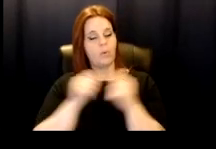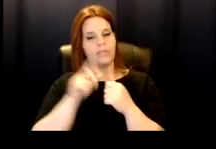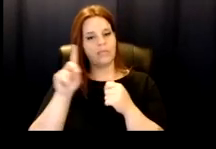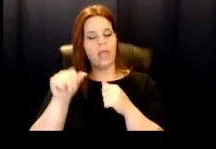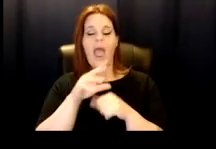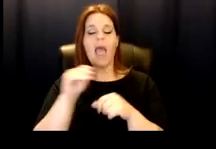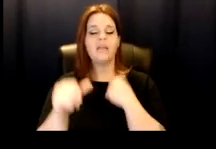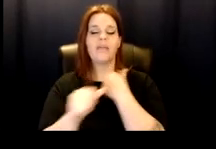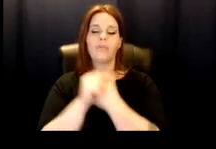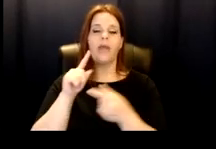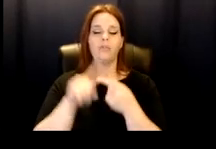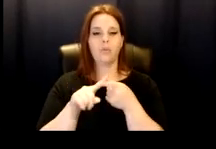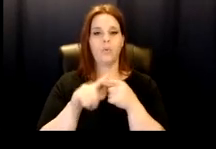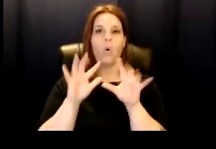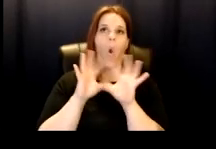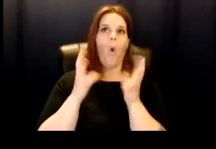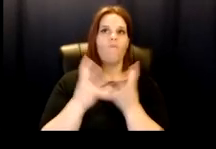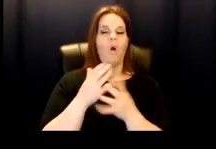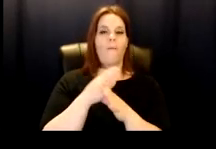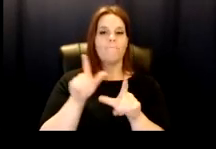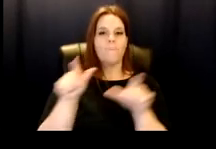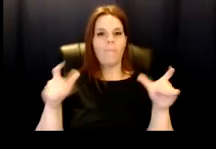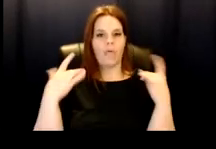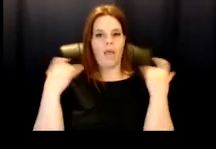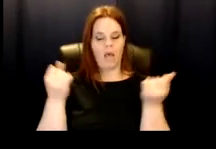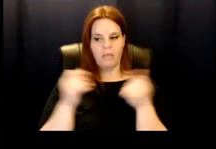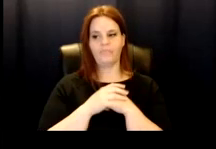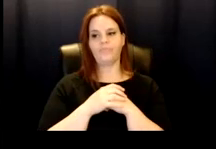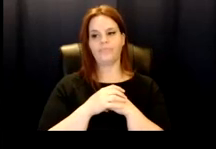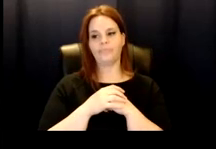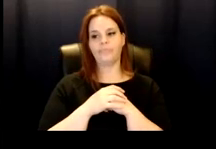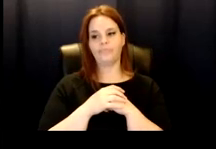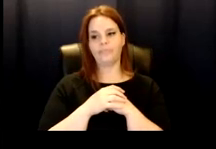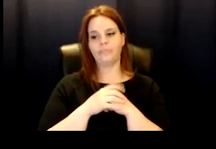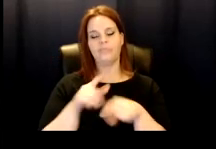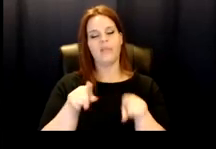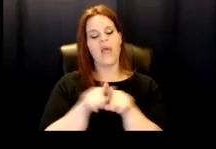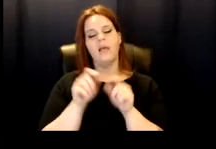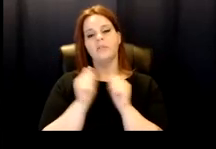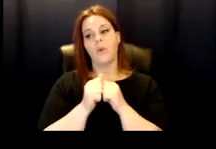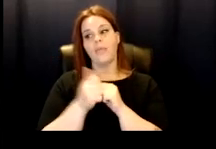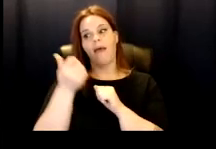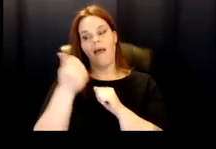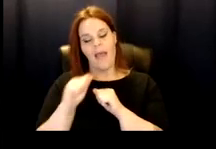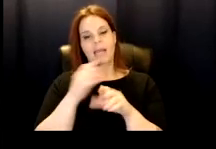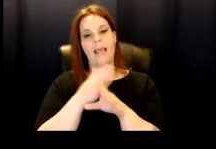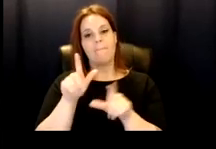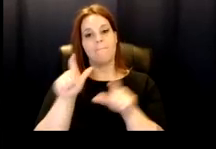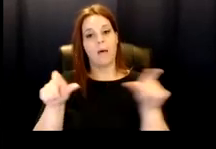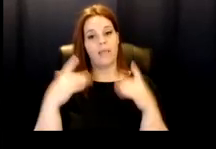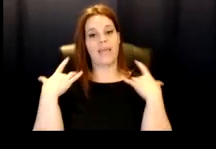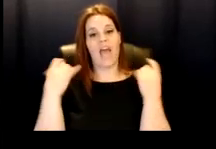to overall public health. And as with any virus or public health condition, in order